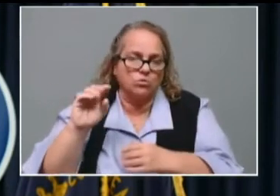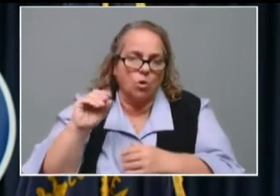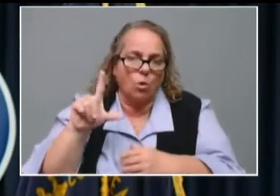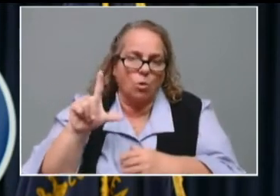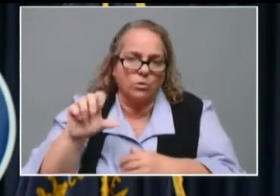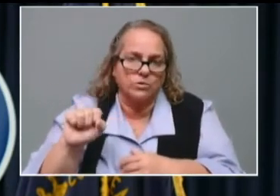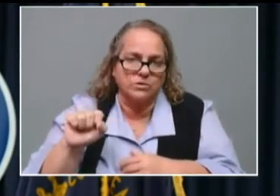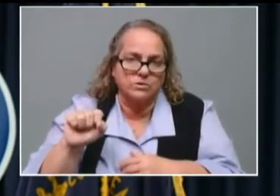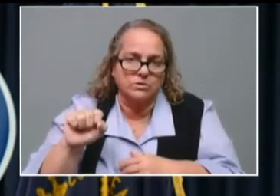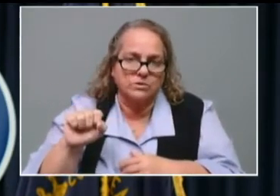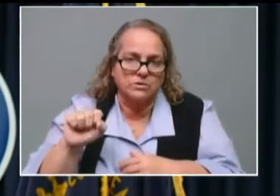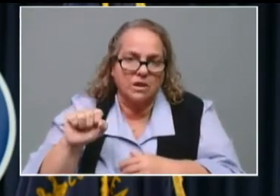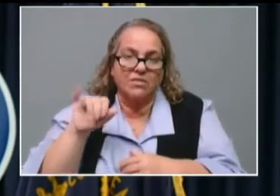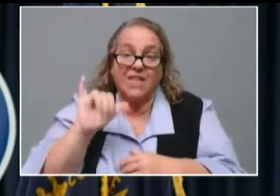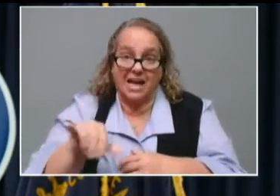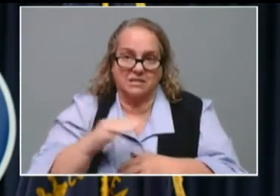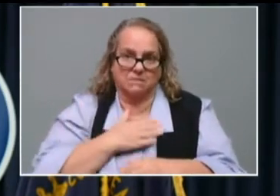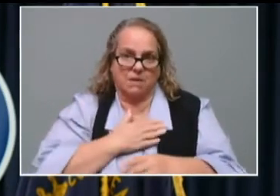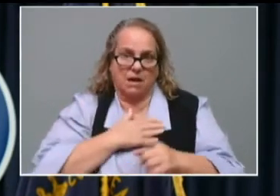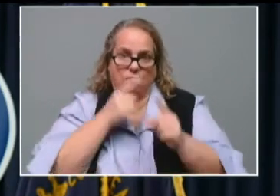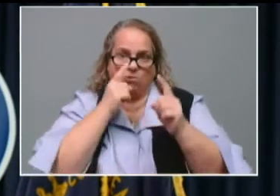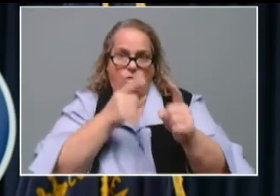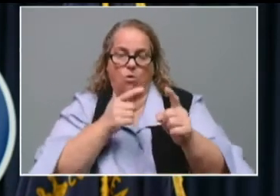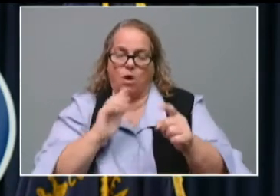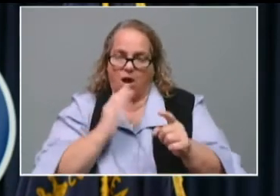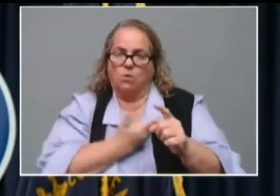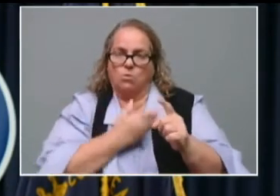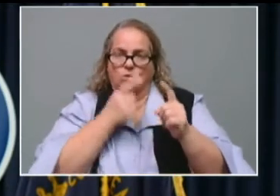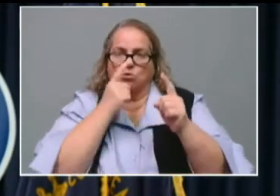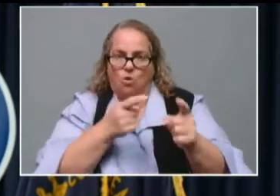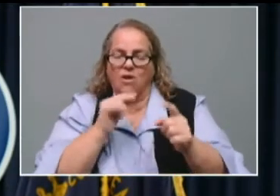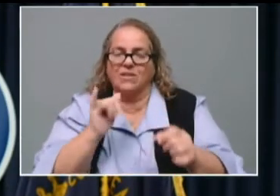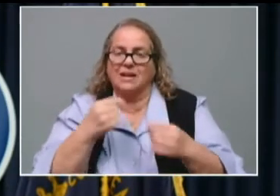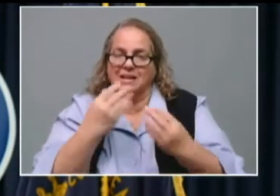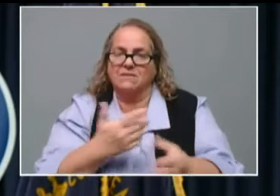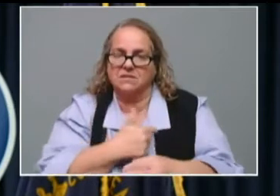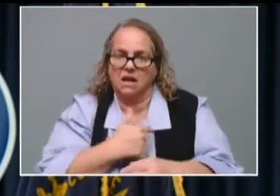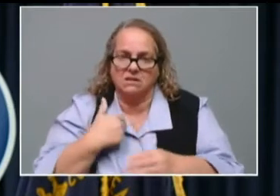That is our goal. And this gives us a chance to do what many thought was